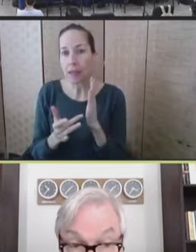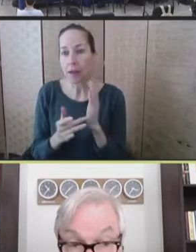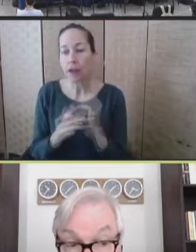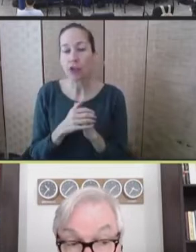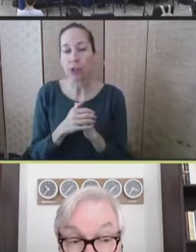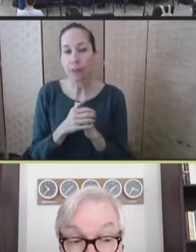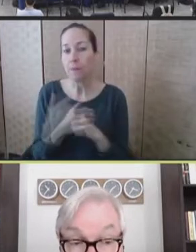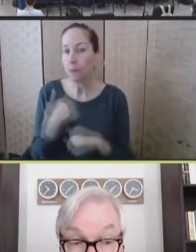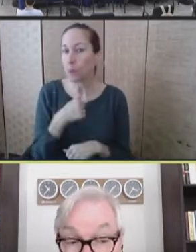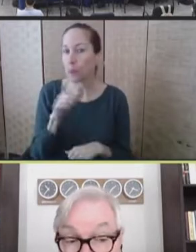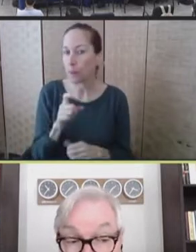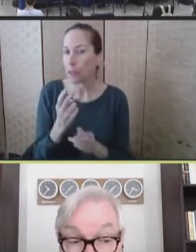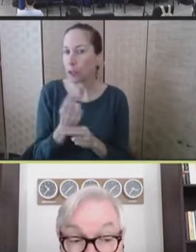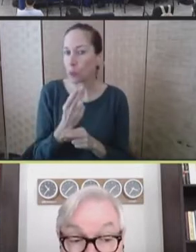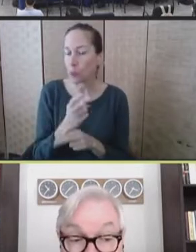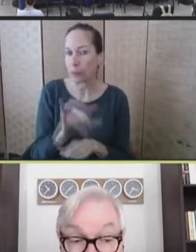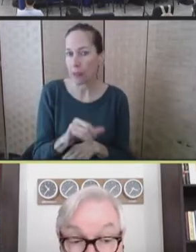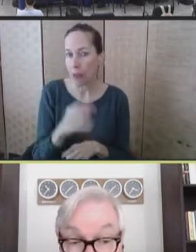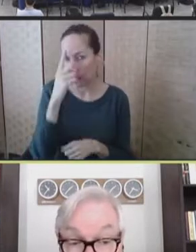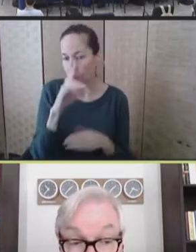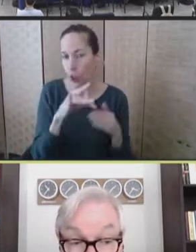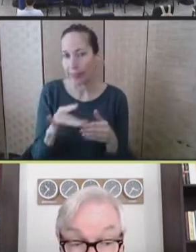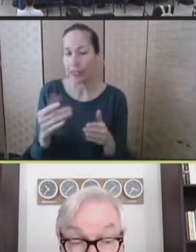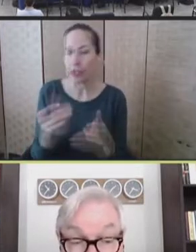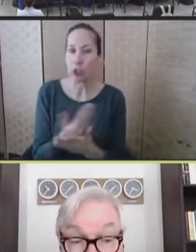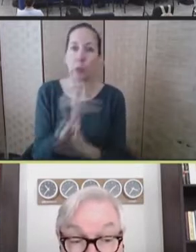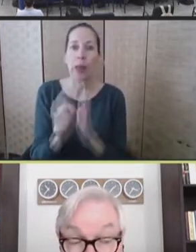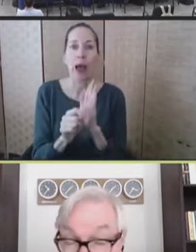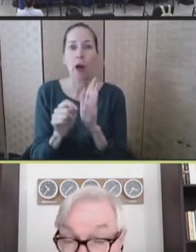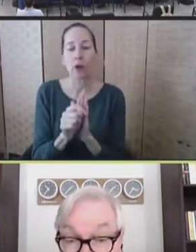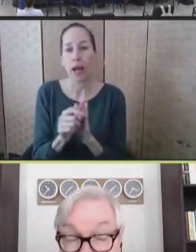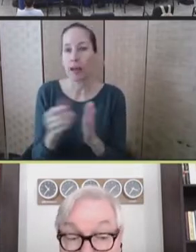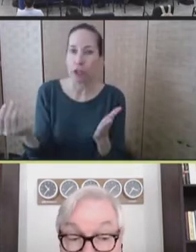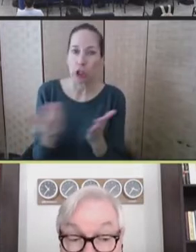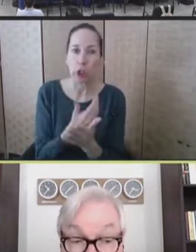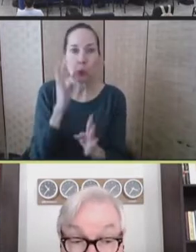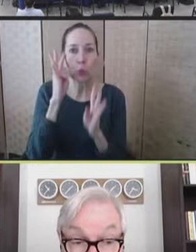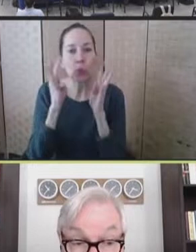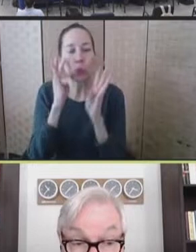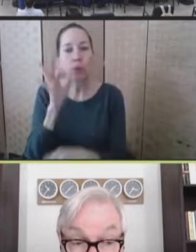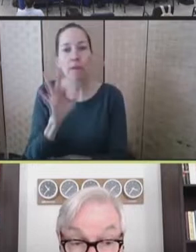we understand, to usher in the new era of influenza vaccines to better protect all of us.